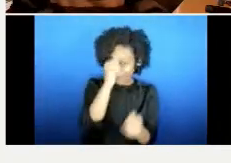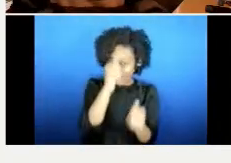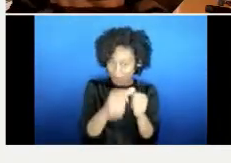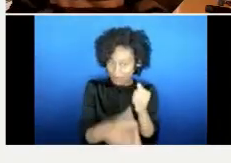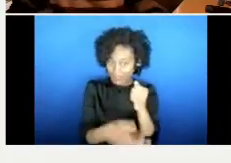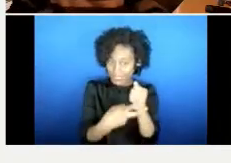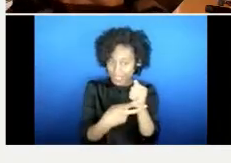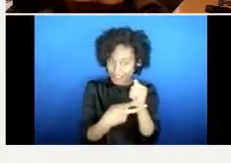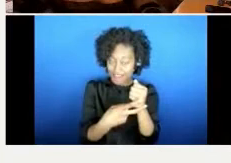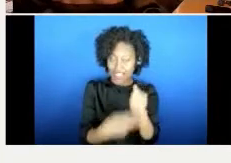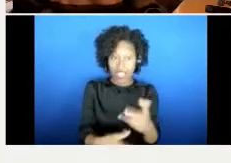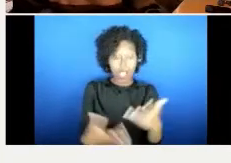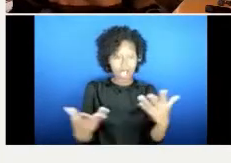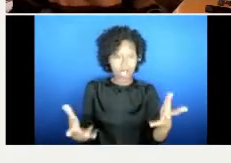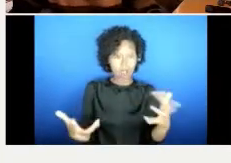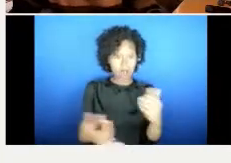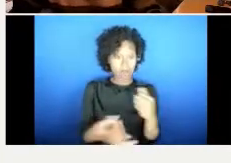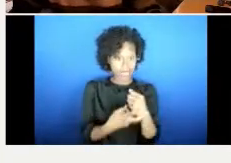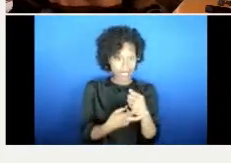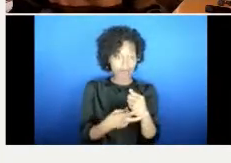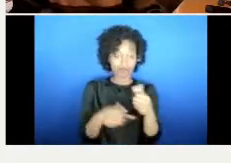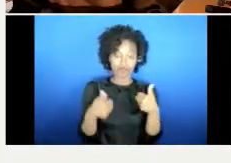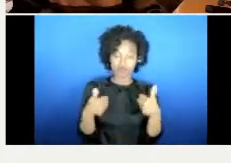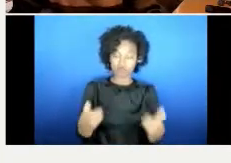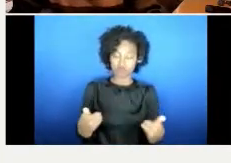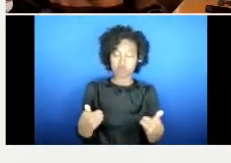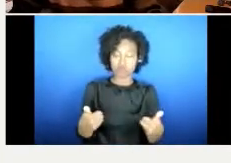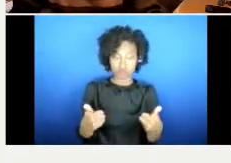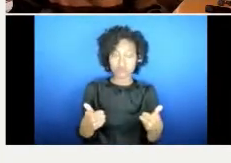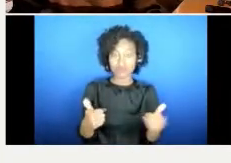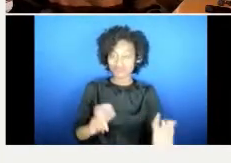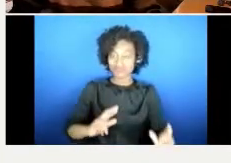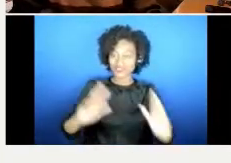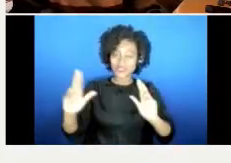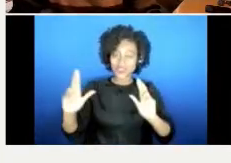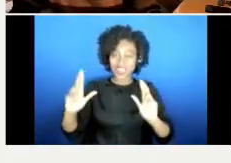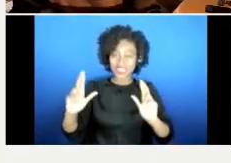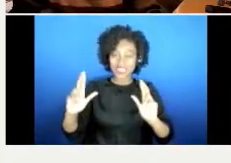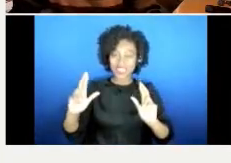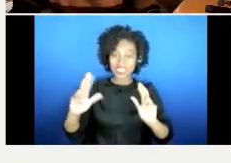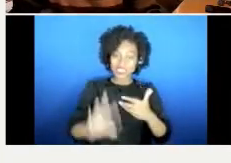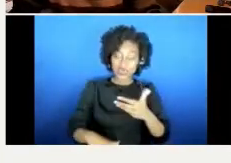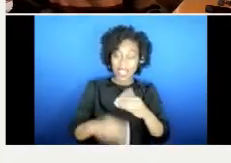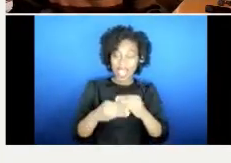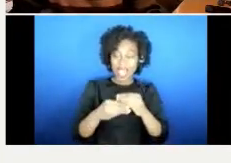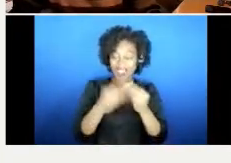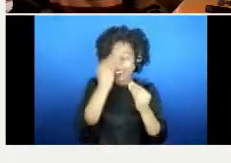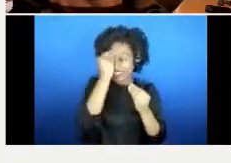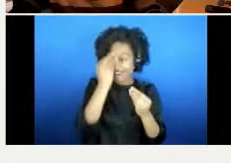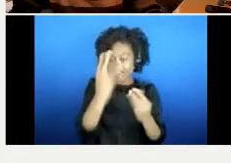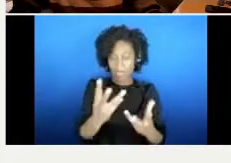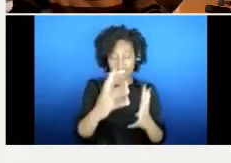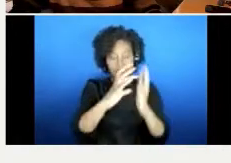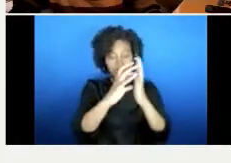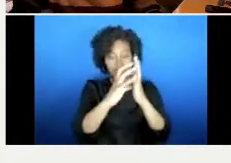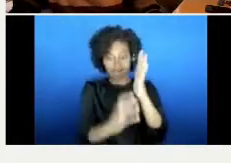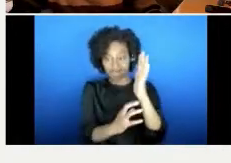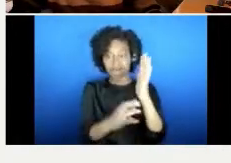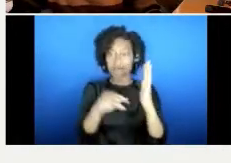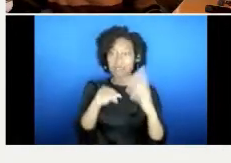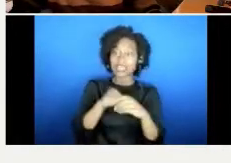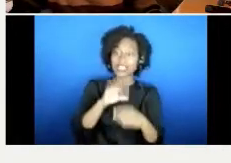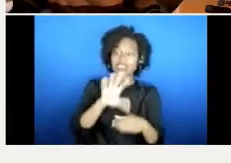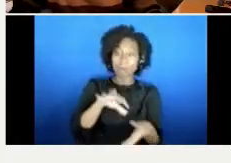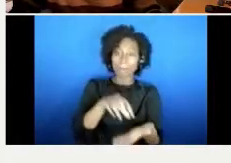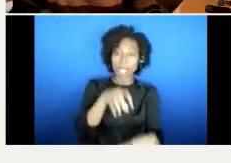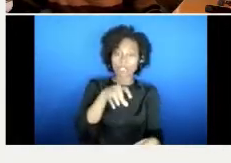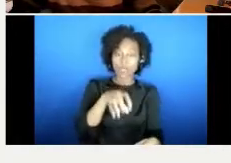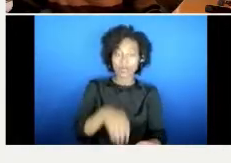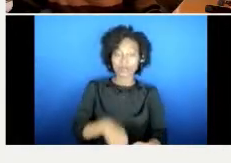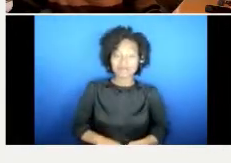is saved there and now you are ready to add content within that new module. So whenever